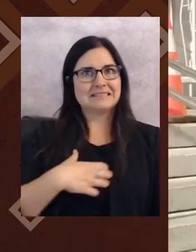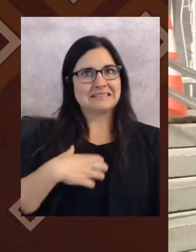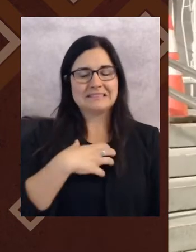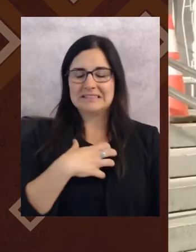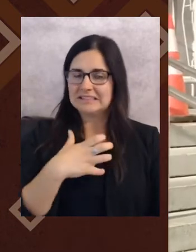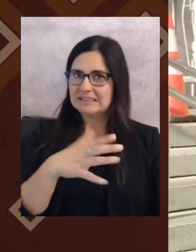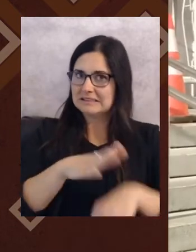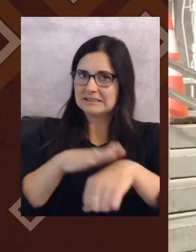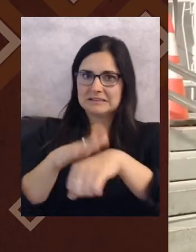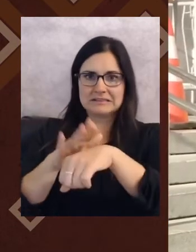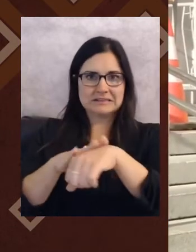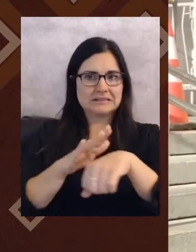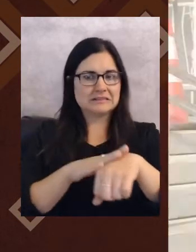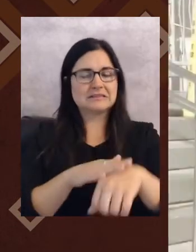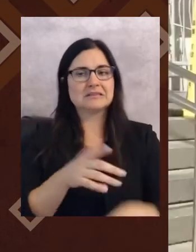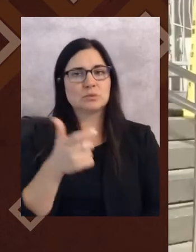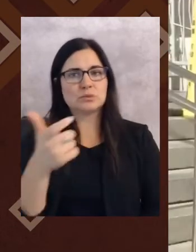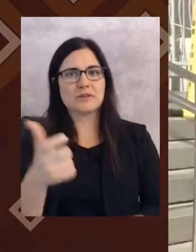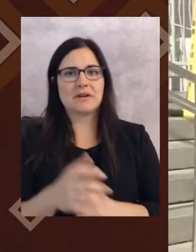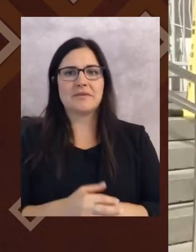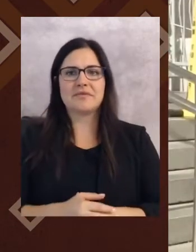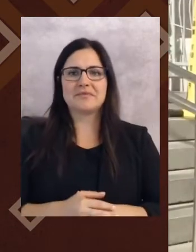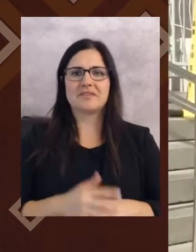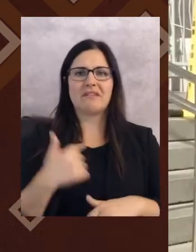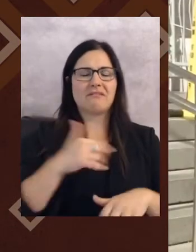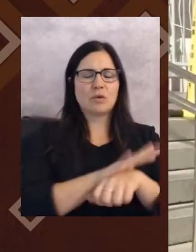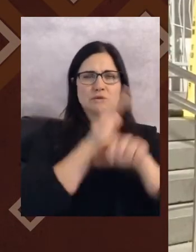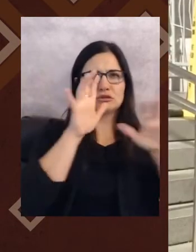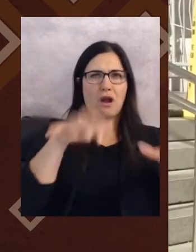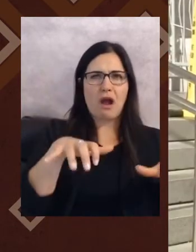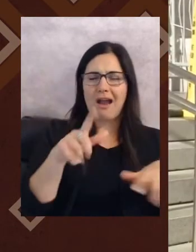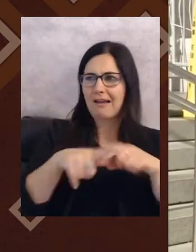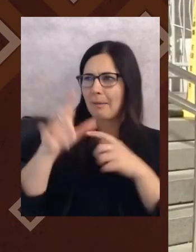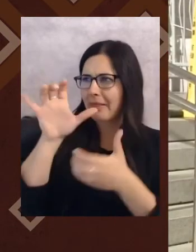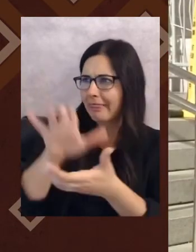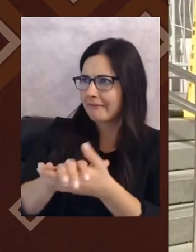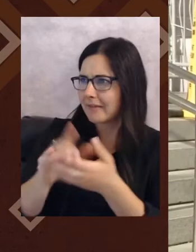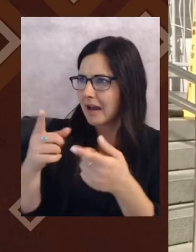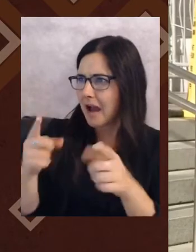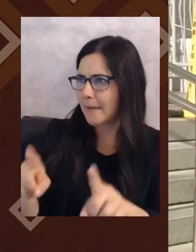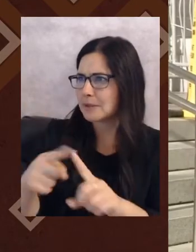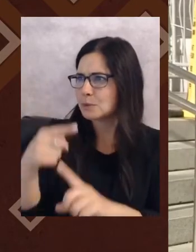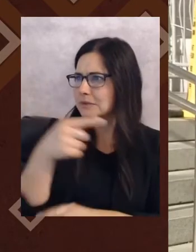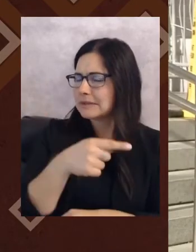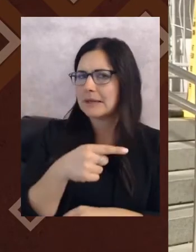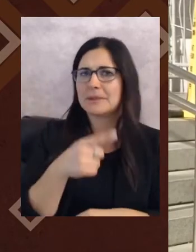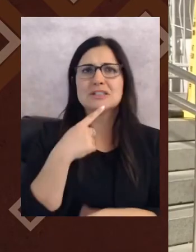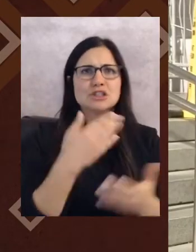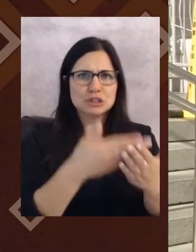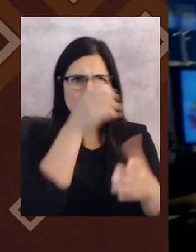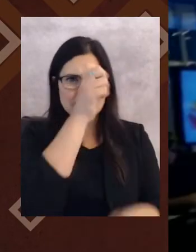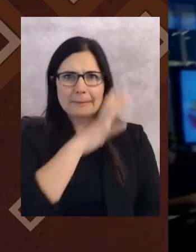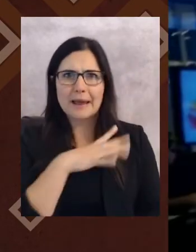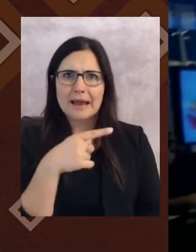It's been a total shock. I can believe it can happen to her he's a good man. He's a good guy.